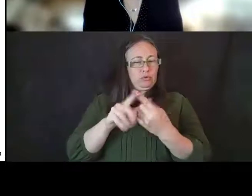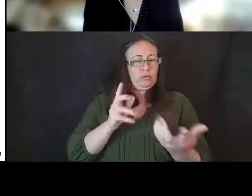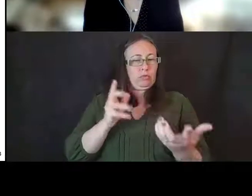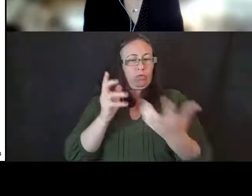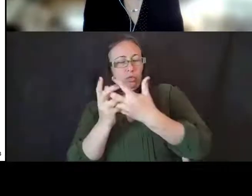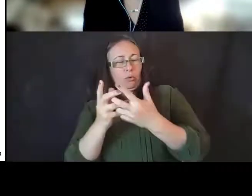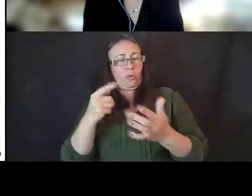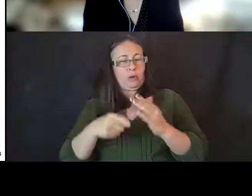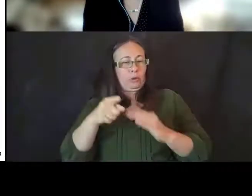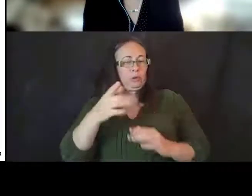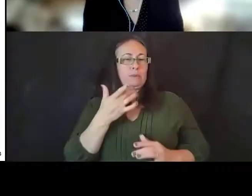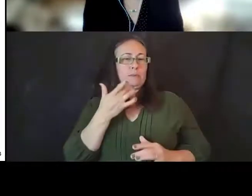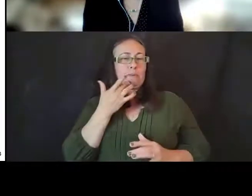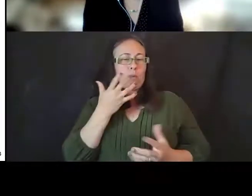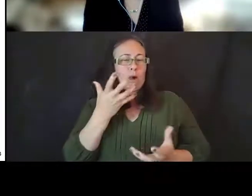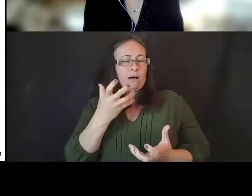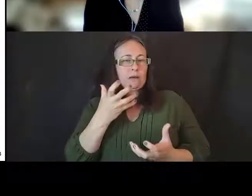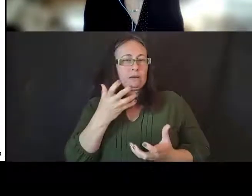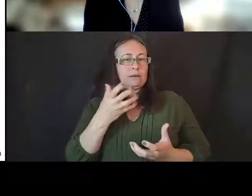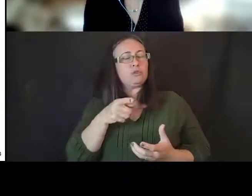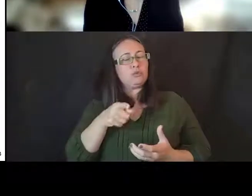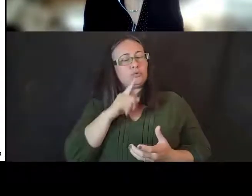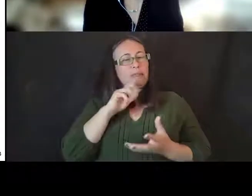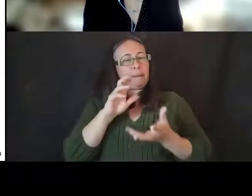so really manipulating the data at that point.